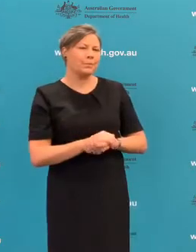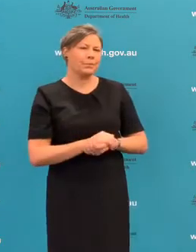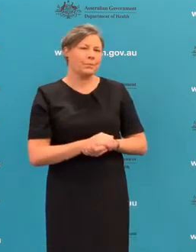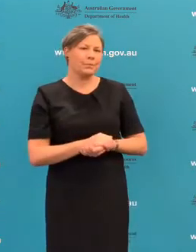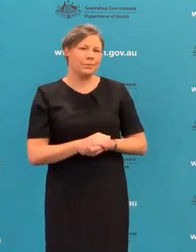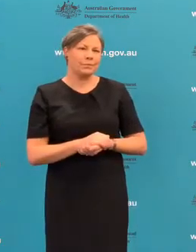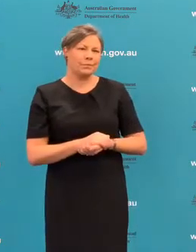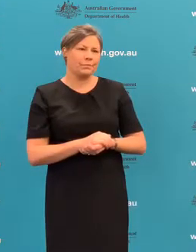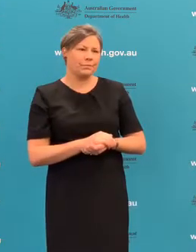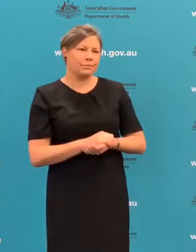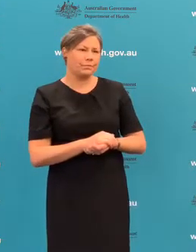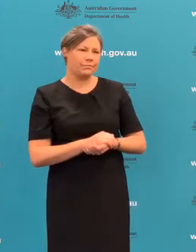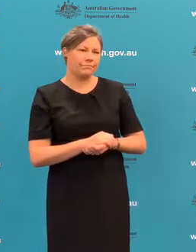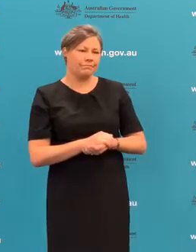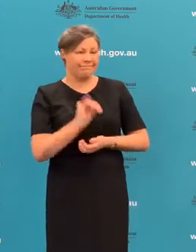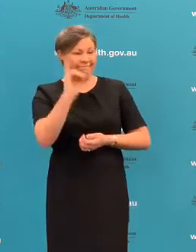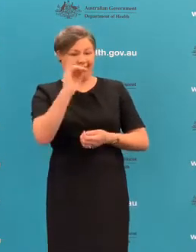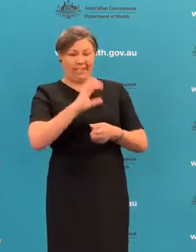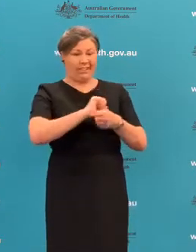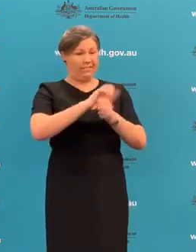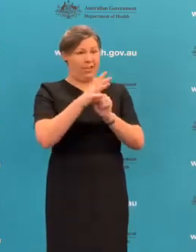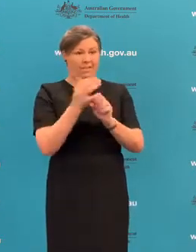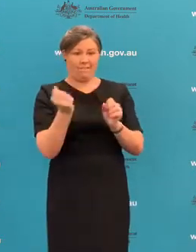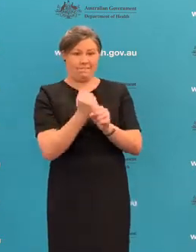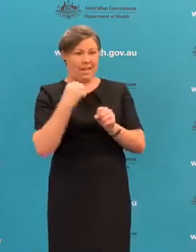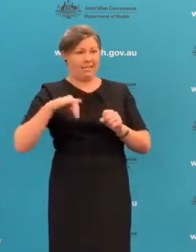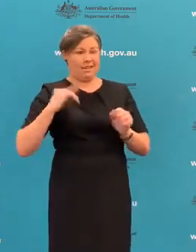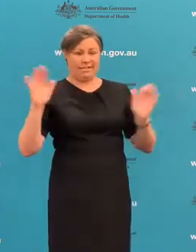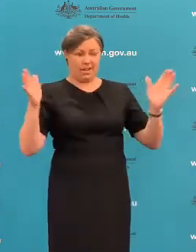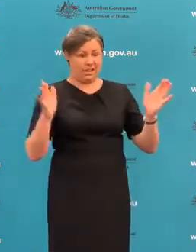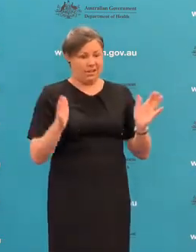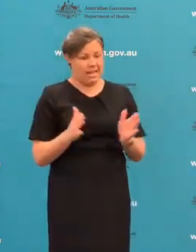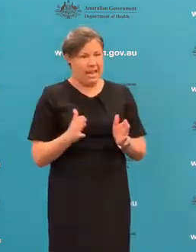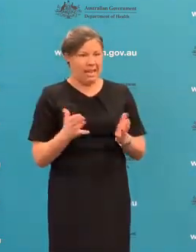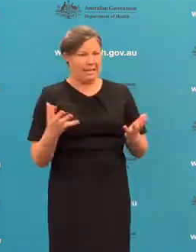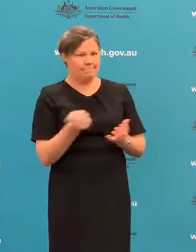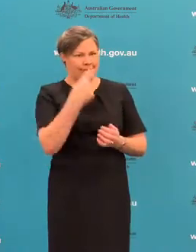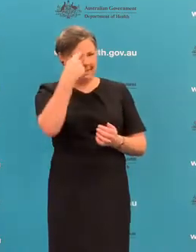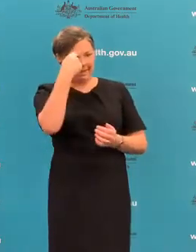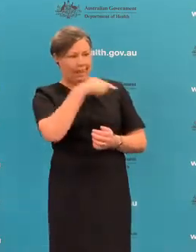is affected by COVID-19. So that we can ensure that the people in those facilities are receiving